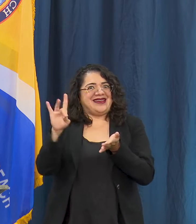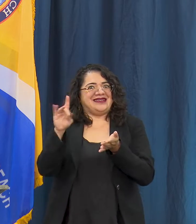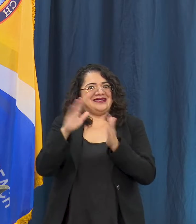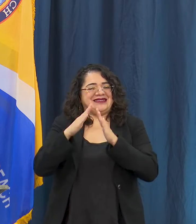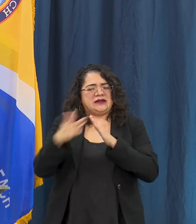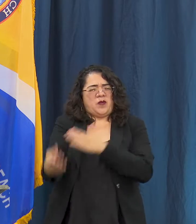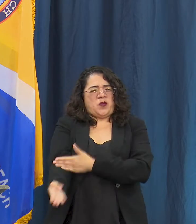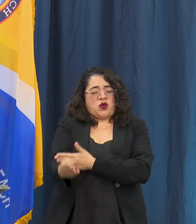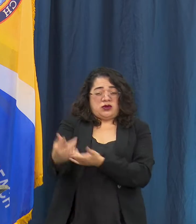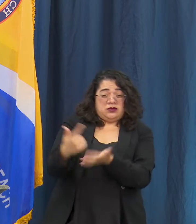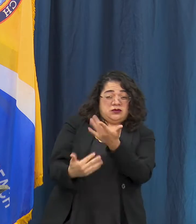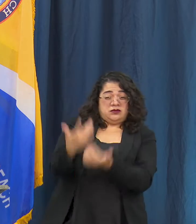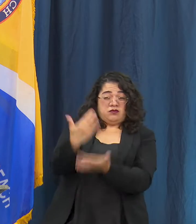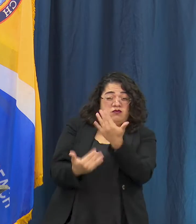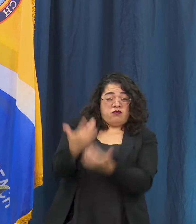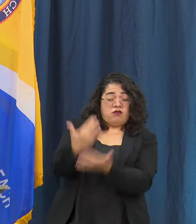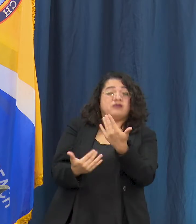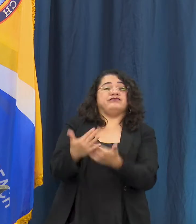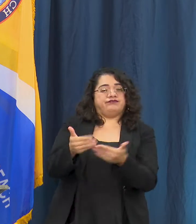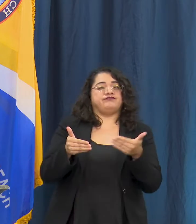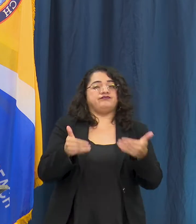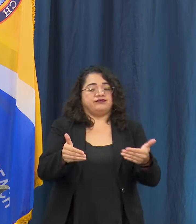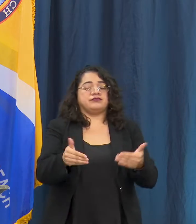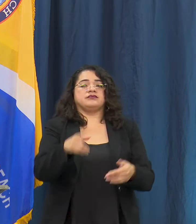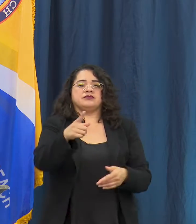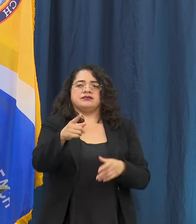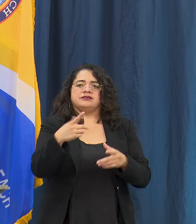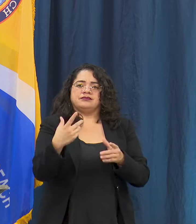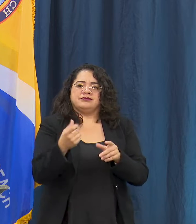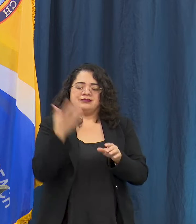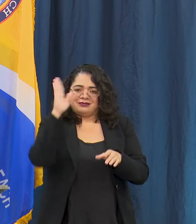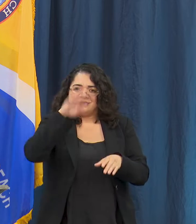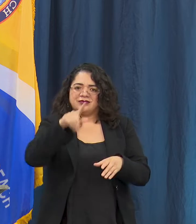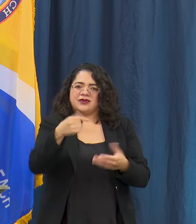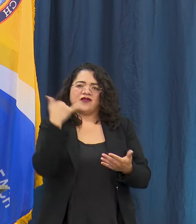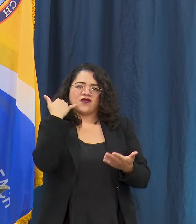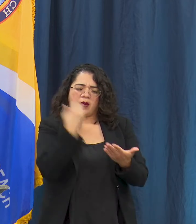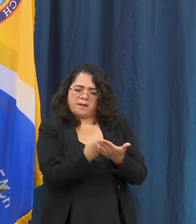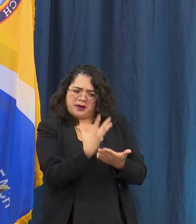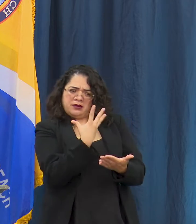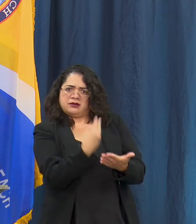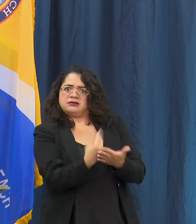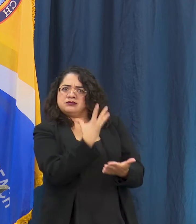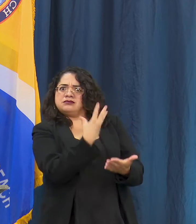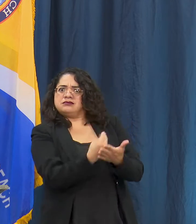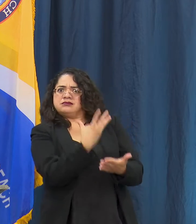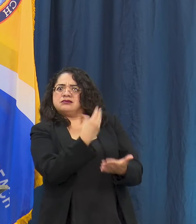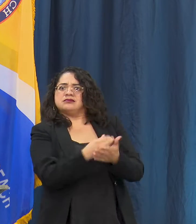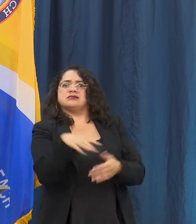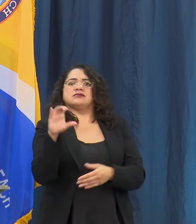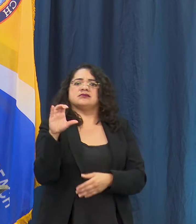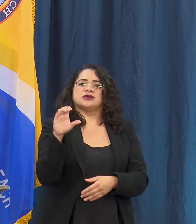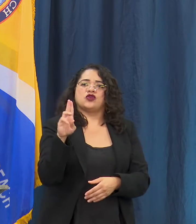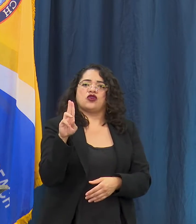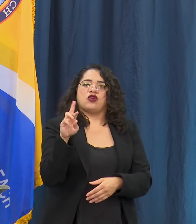probably you're getting multiple alerts on your phones about curfews. Long